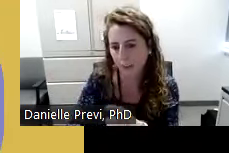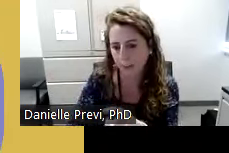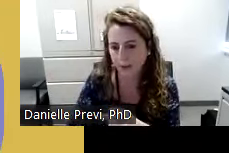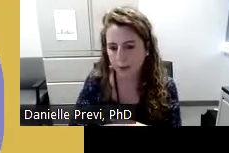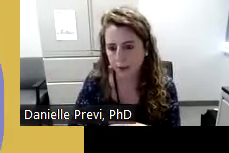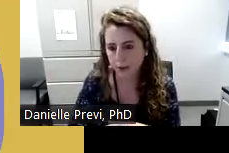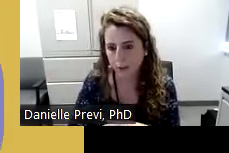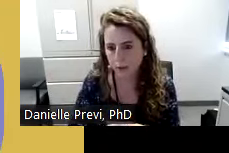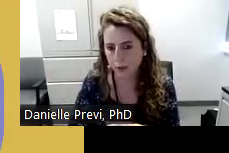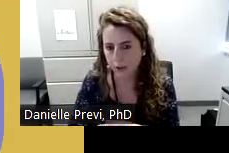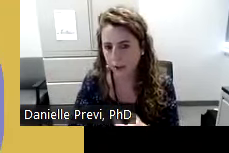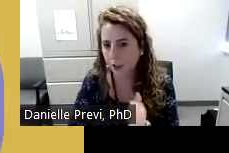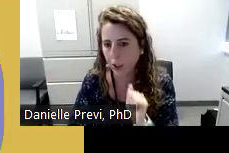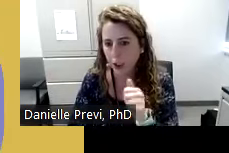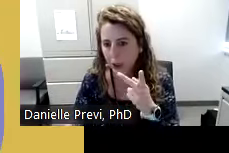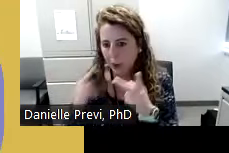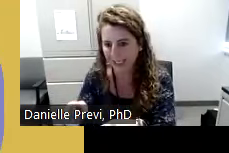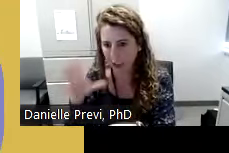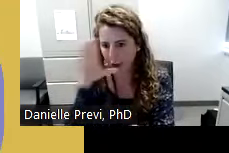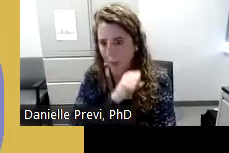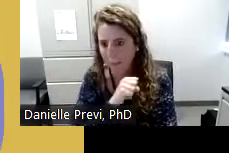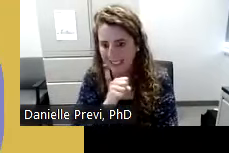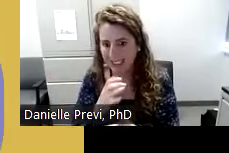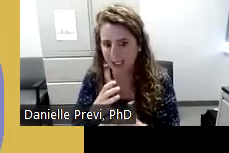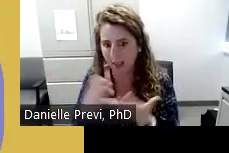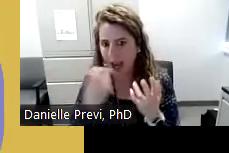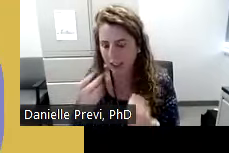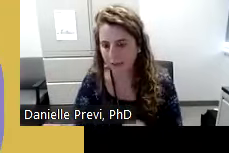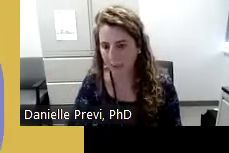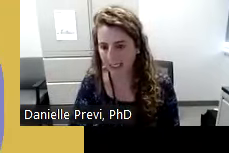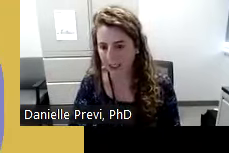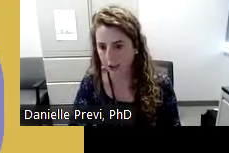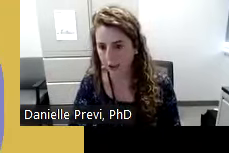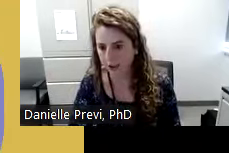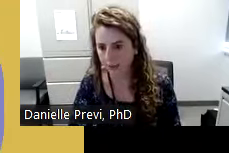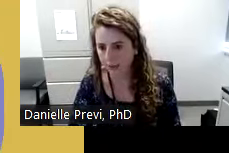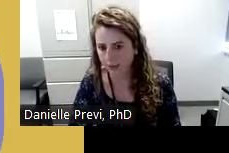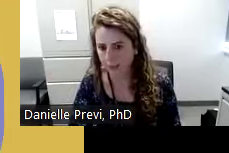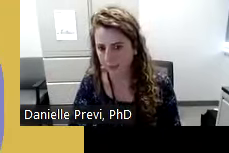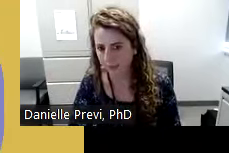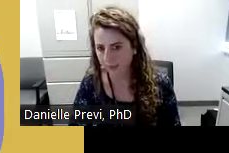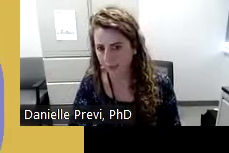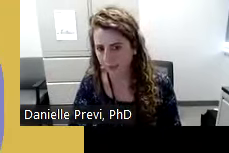This is an example of unilateral hearing loss, for example, on the left side. And you can see